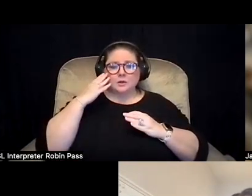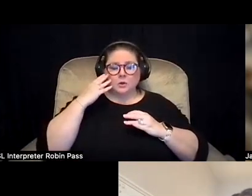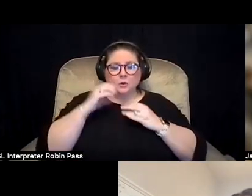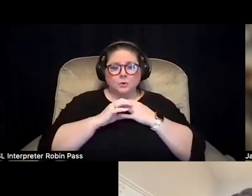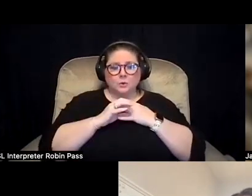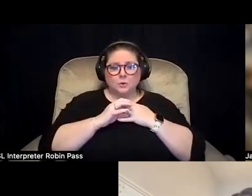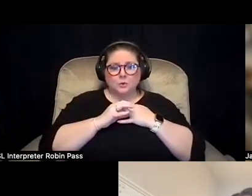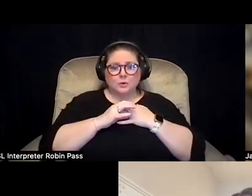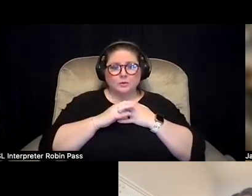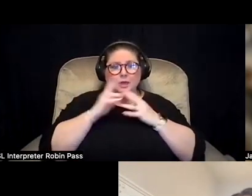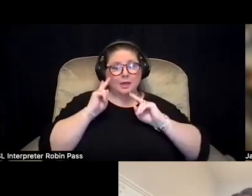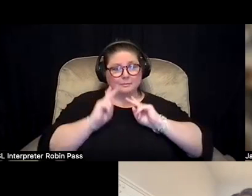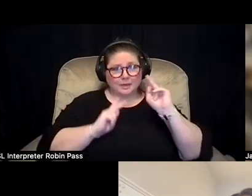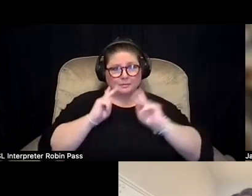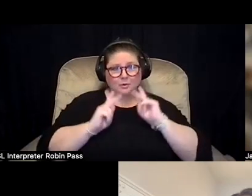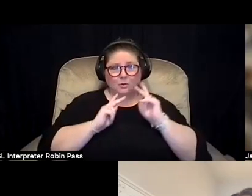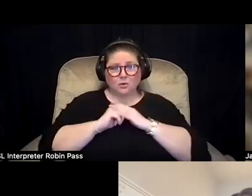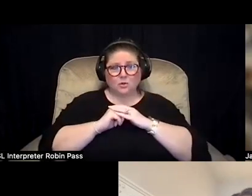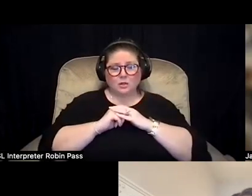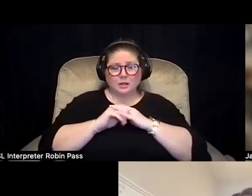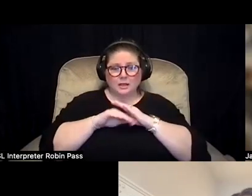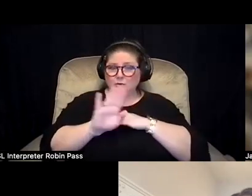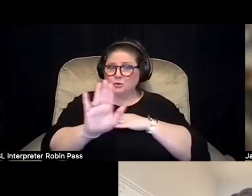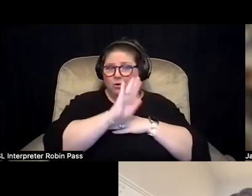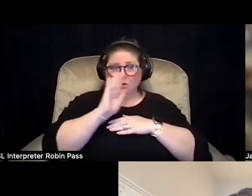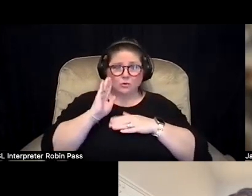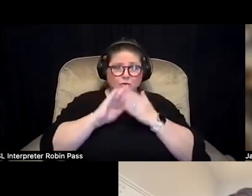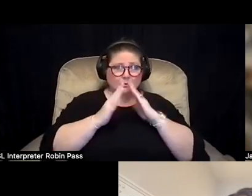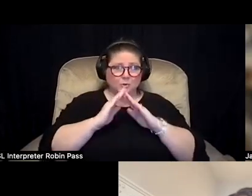people are you know that in your own community may be filled with memories and stories